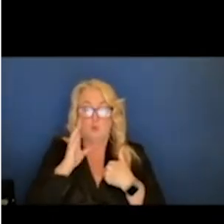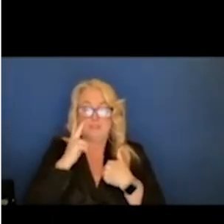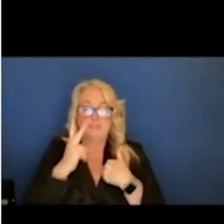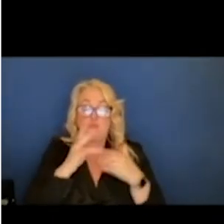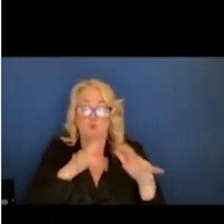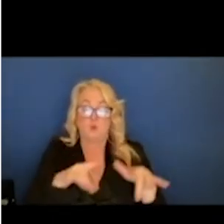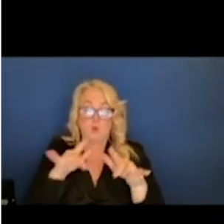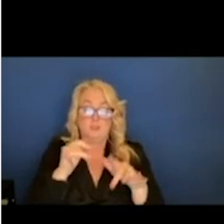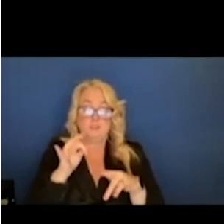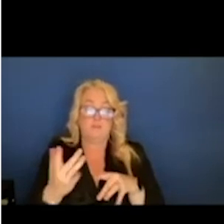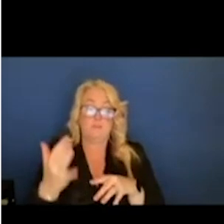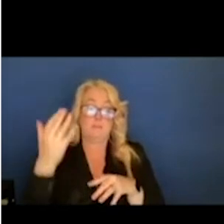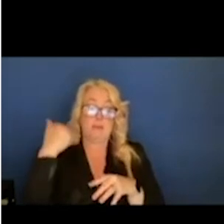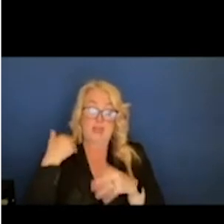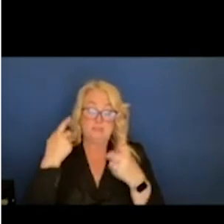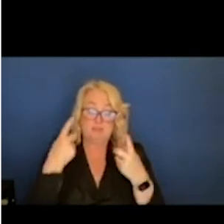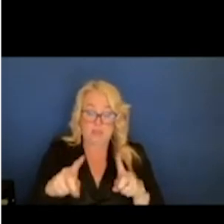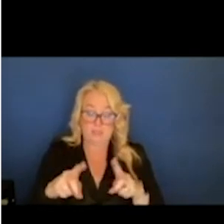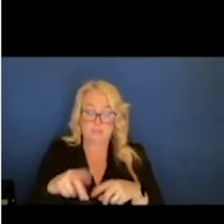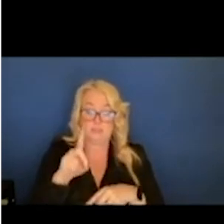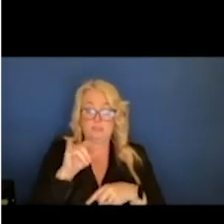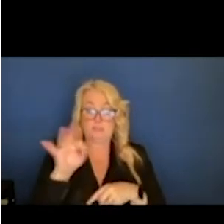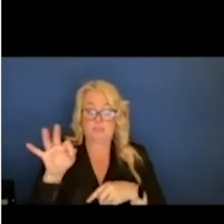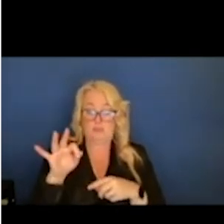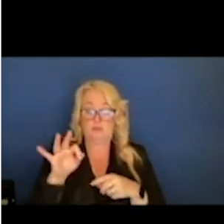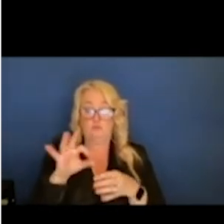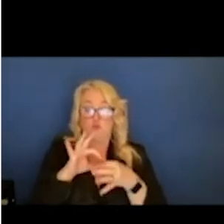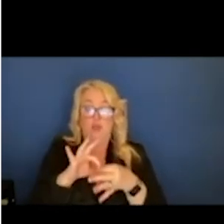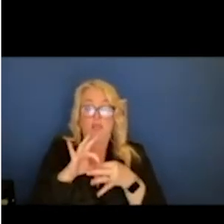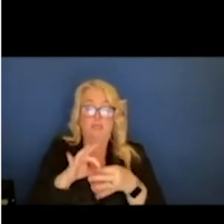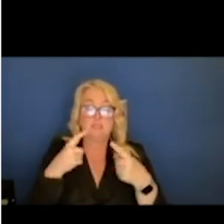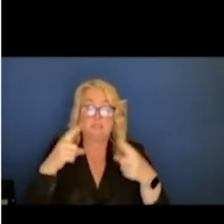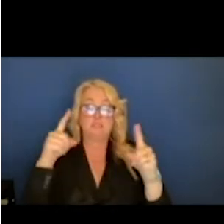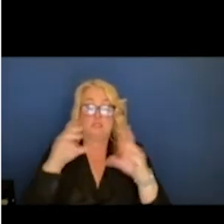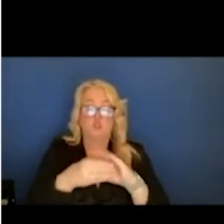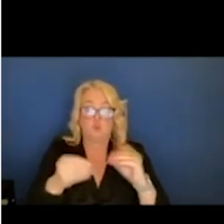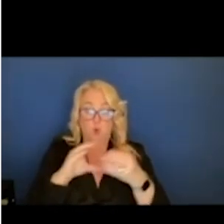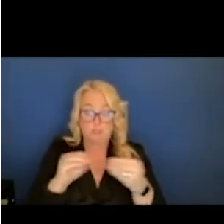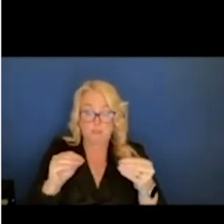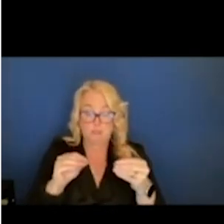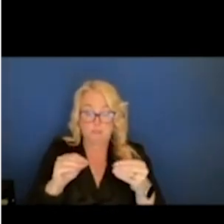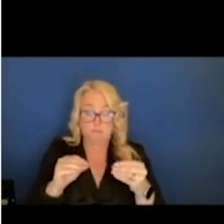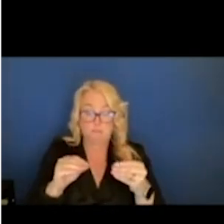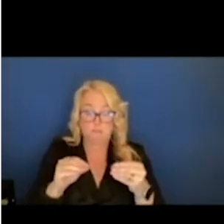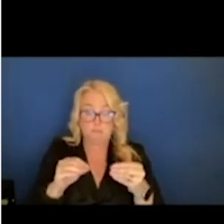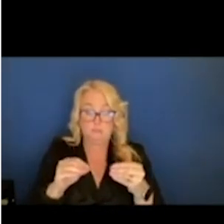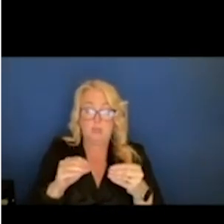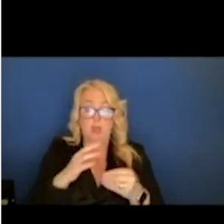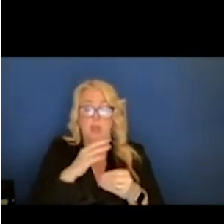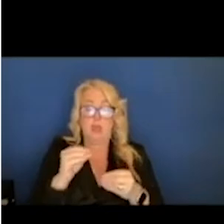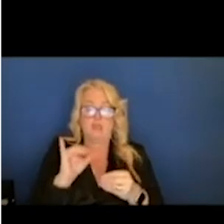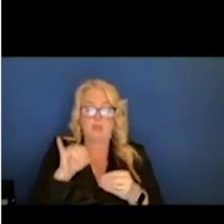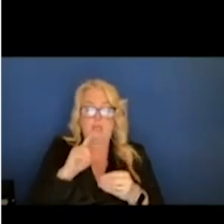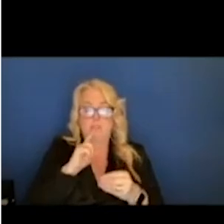You’ll find recordings of past events, DIF events and success stories available for streaming. It’s